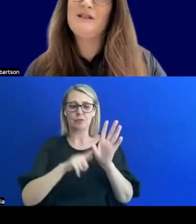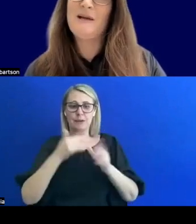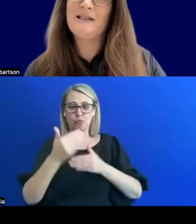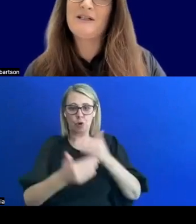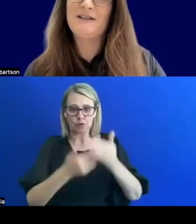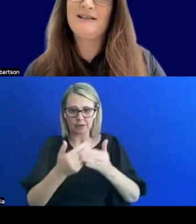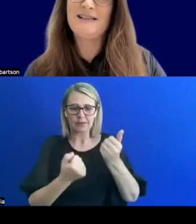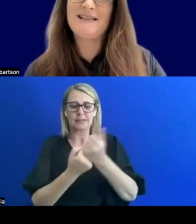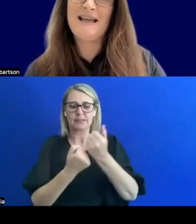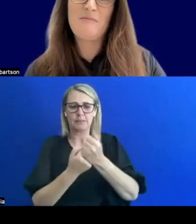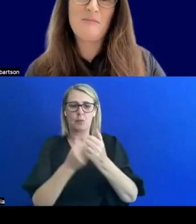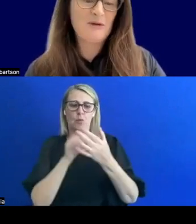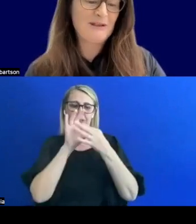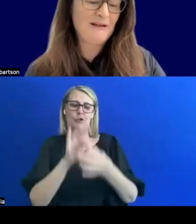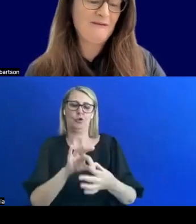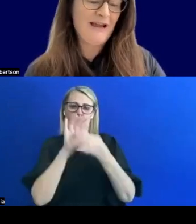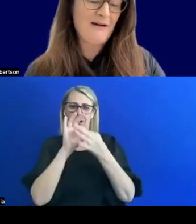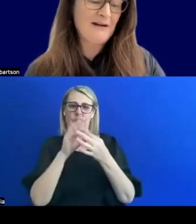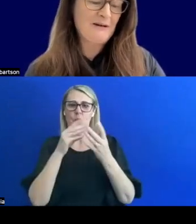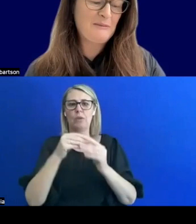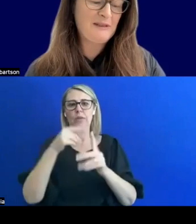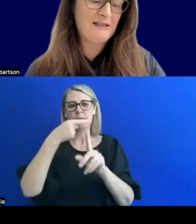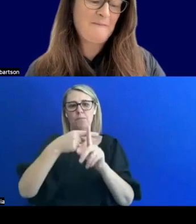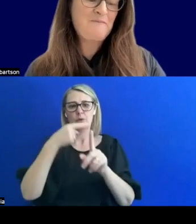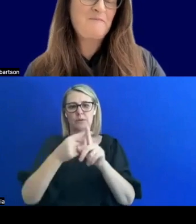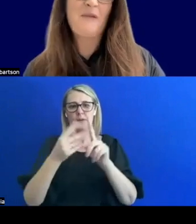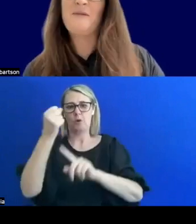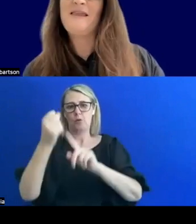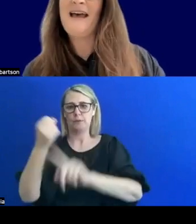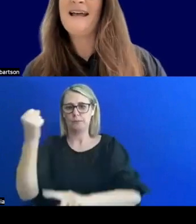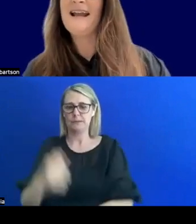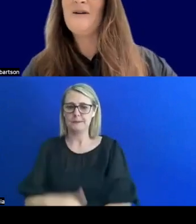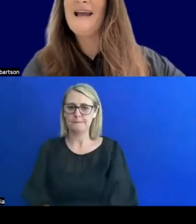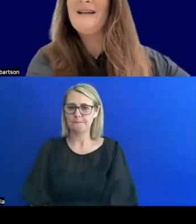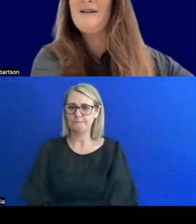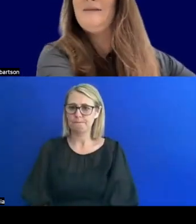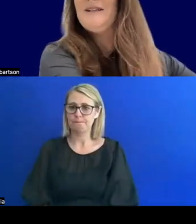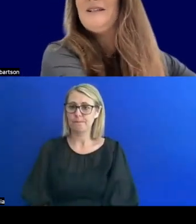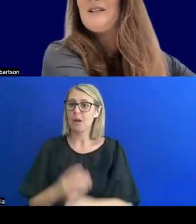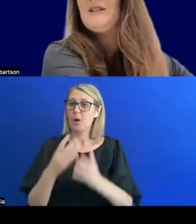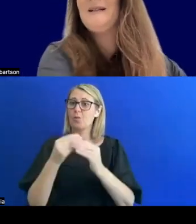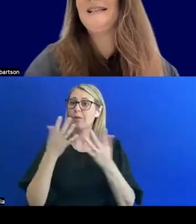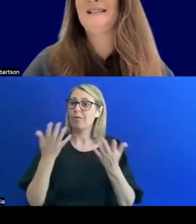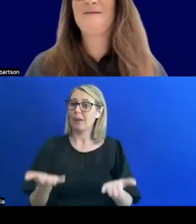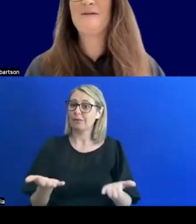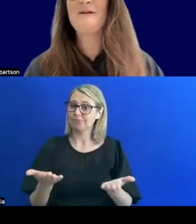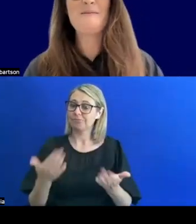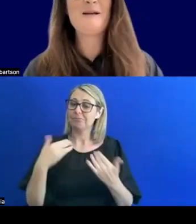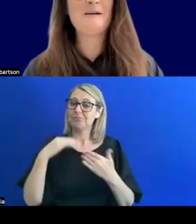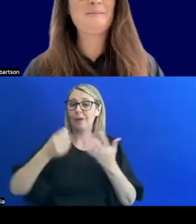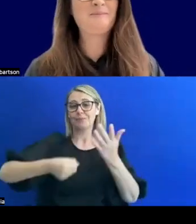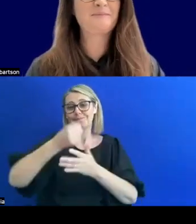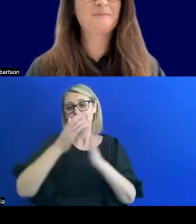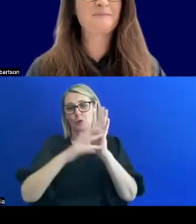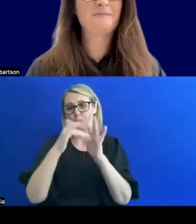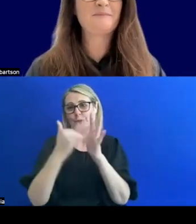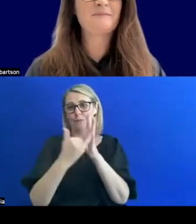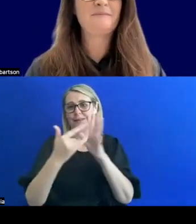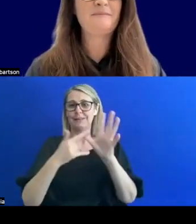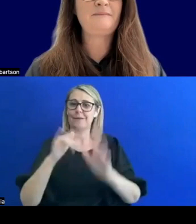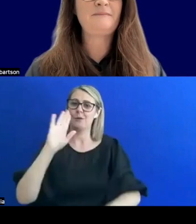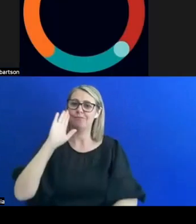interactions and positive outcomes. And with that I’ll hand over to Melissa for the webinar.